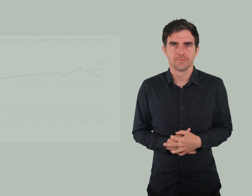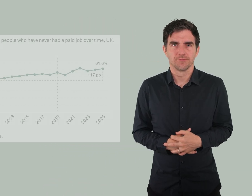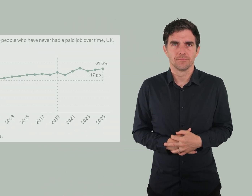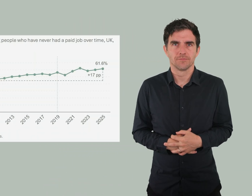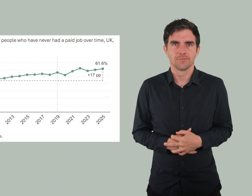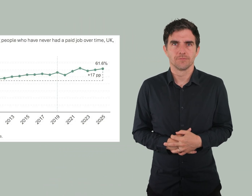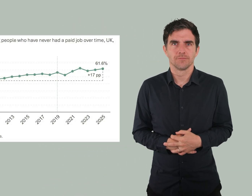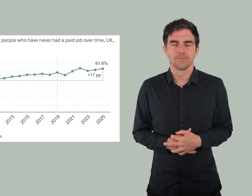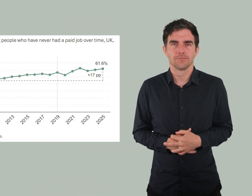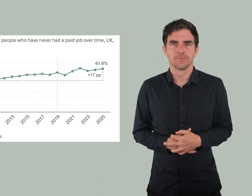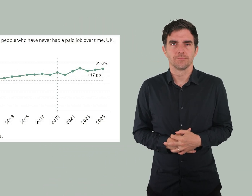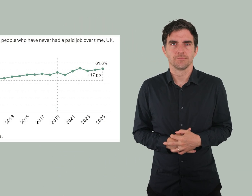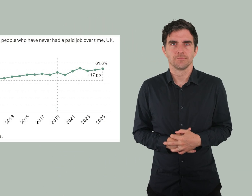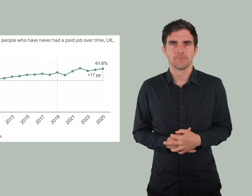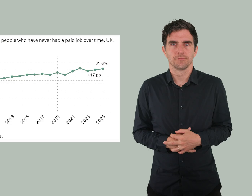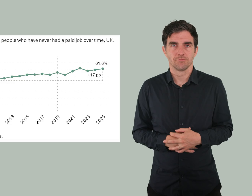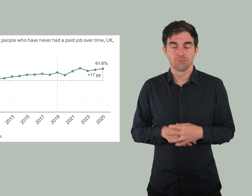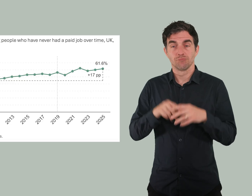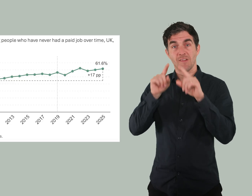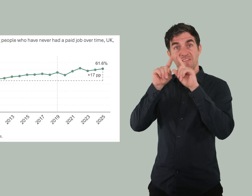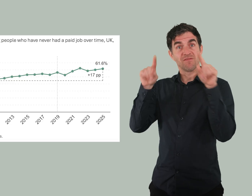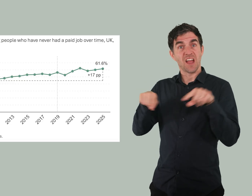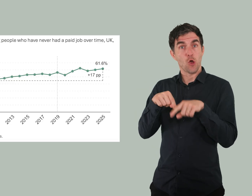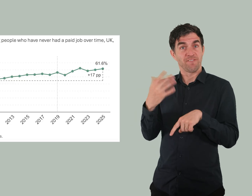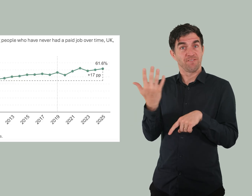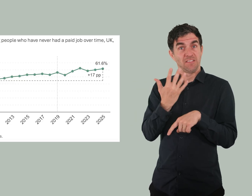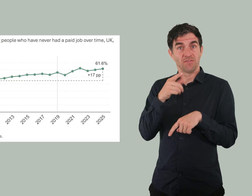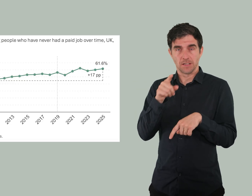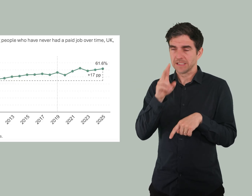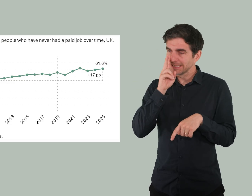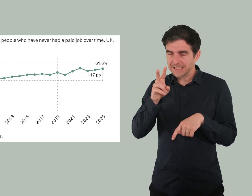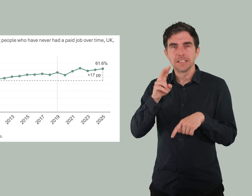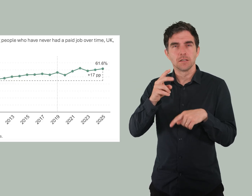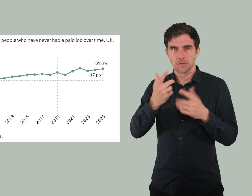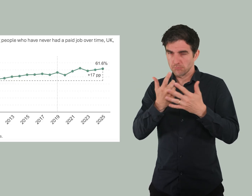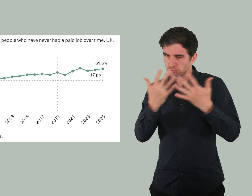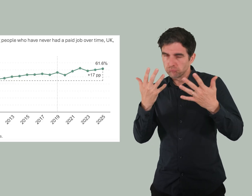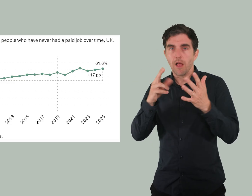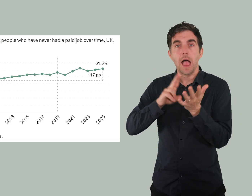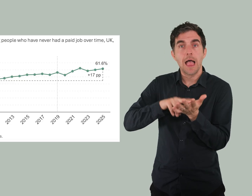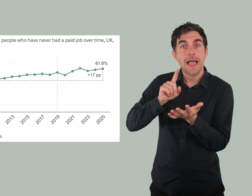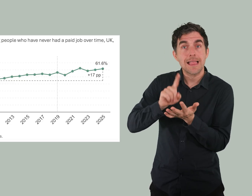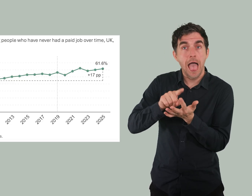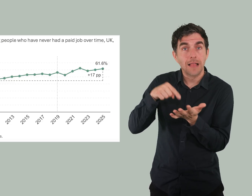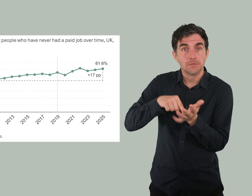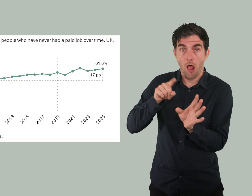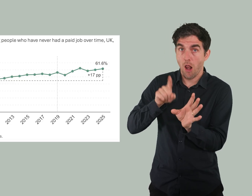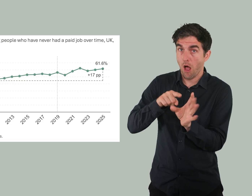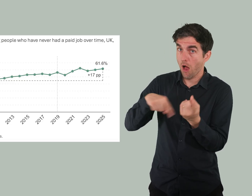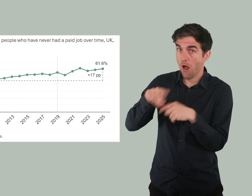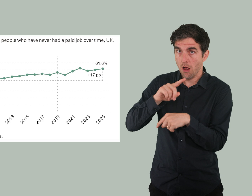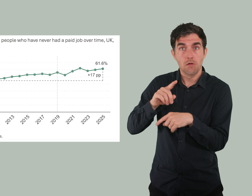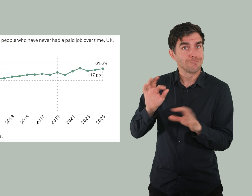Figure 15: Proportion of NEET young people